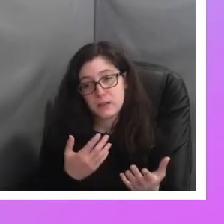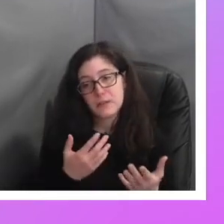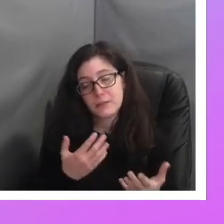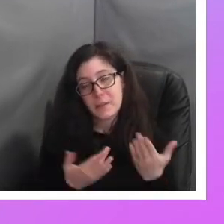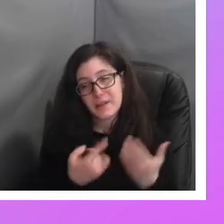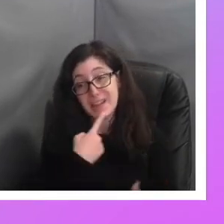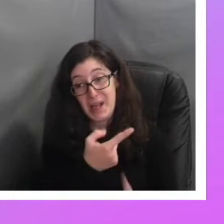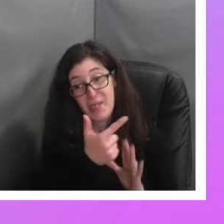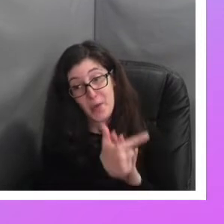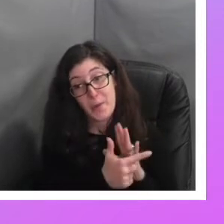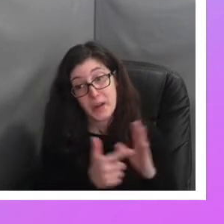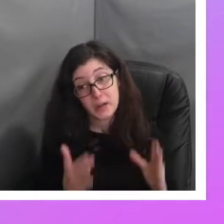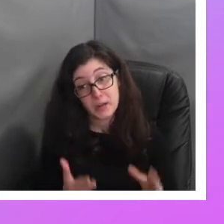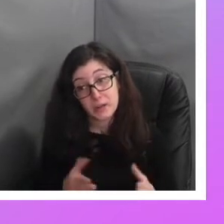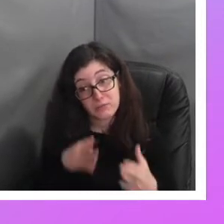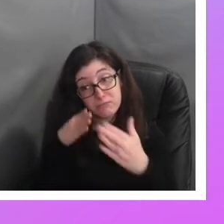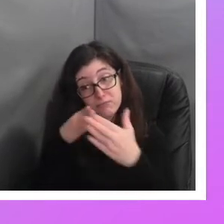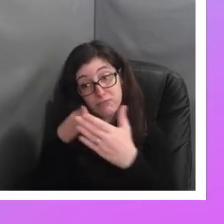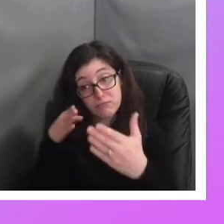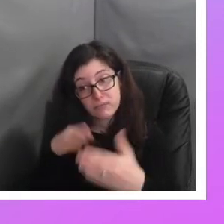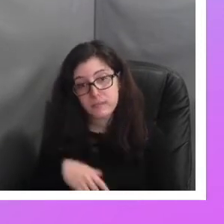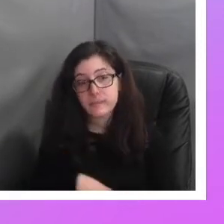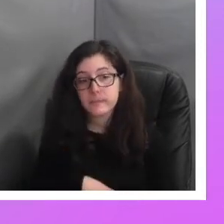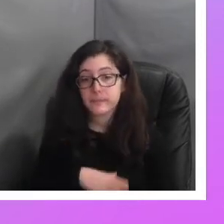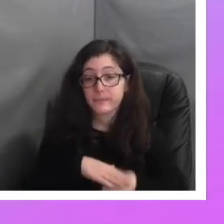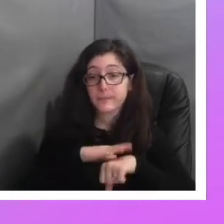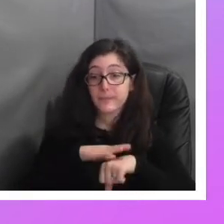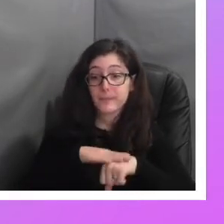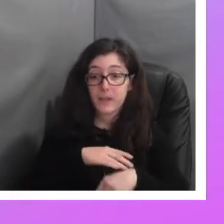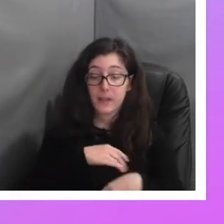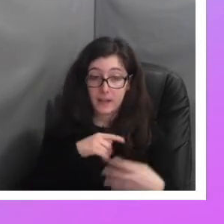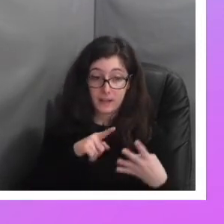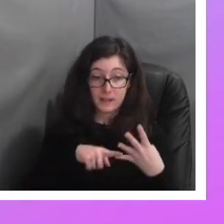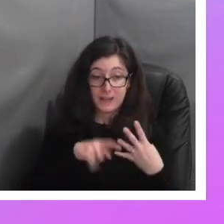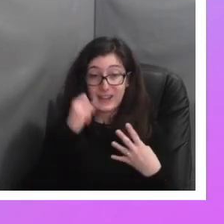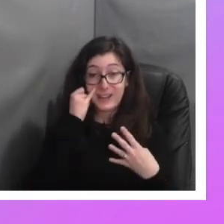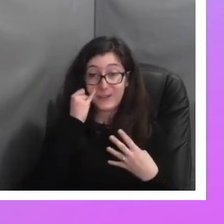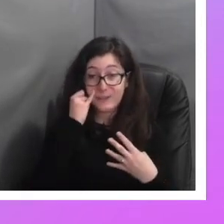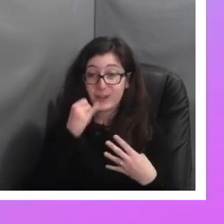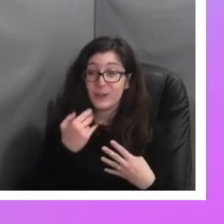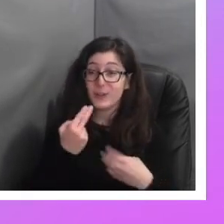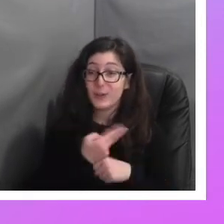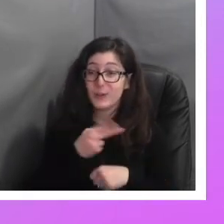And then if you're using vendors, you want to have deadlines with them to convert accessible formats,